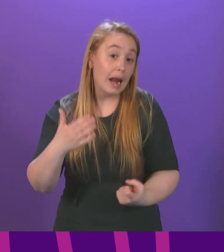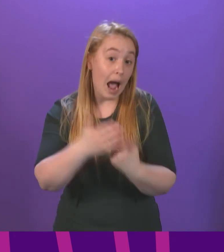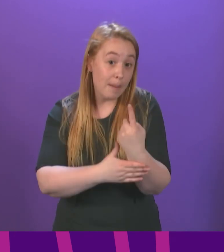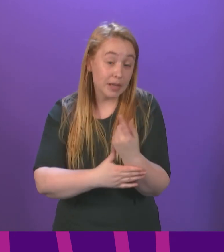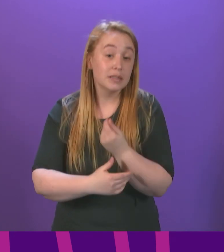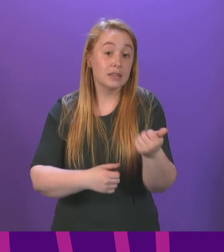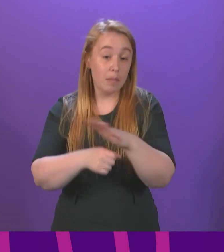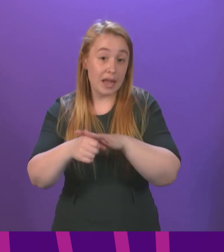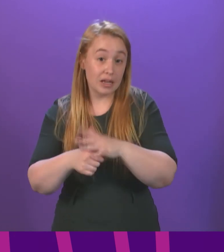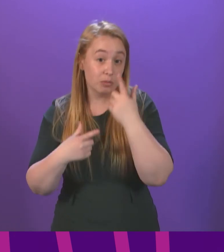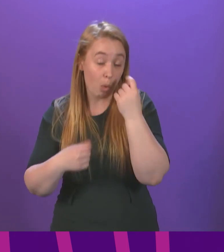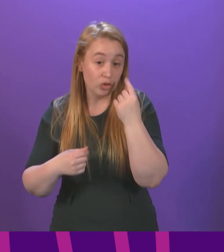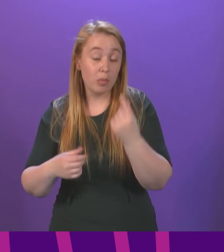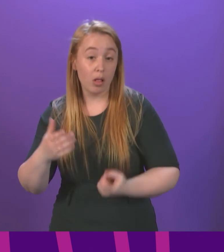that we are monitoring constantly.